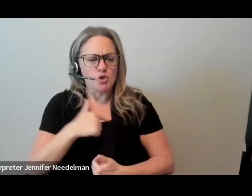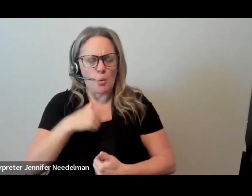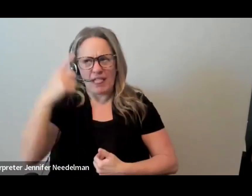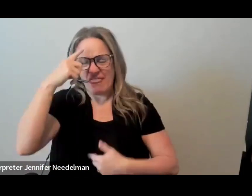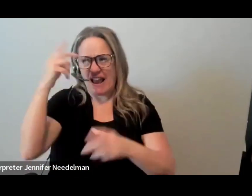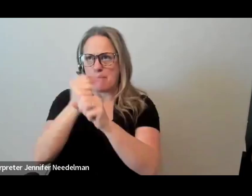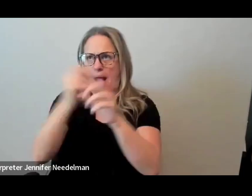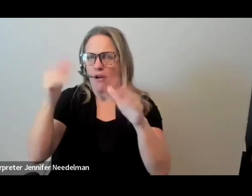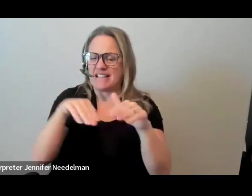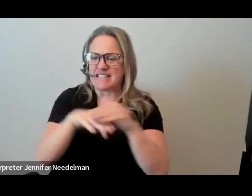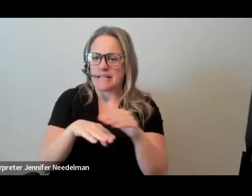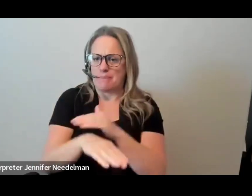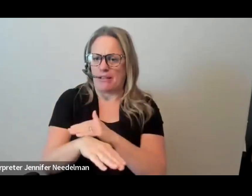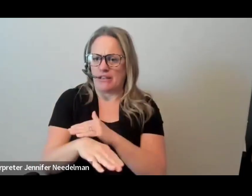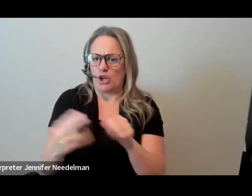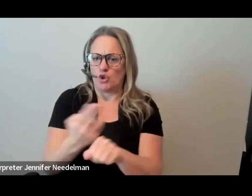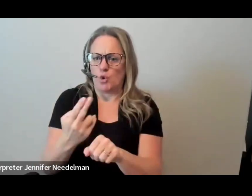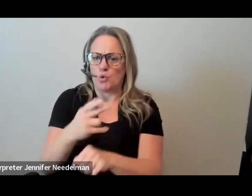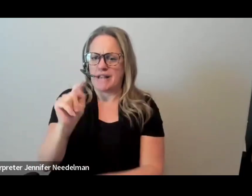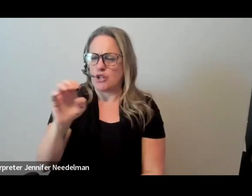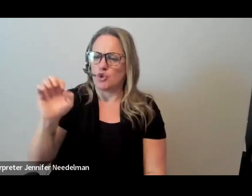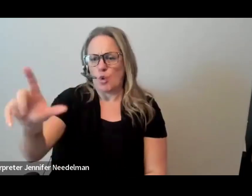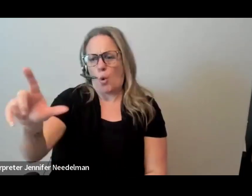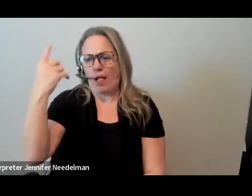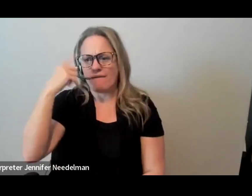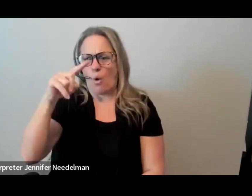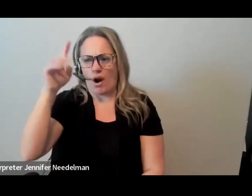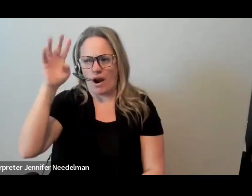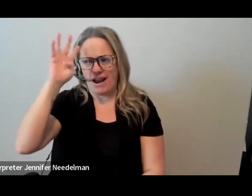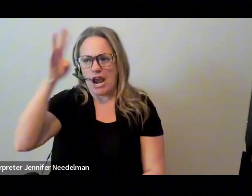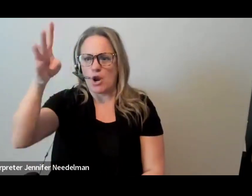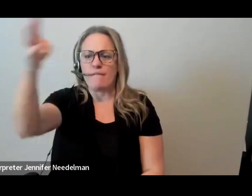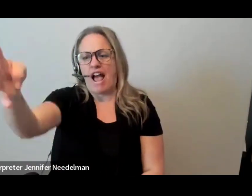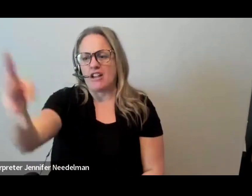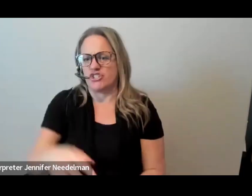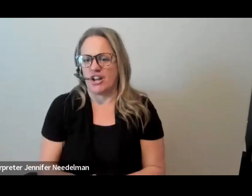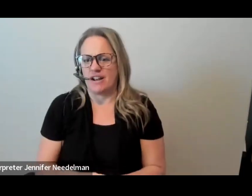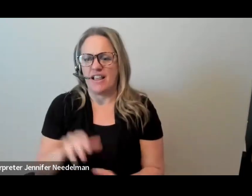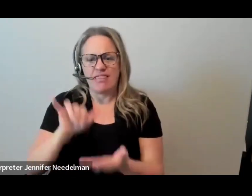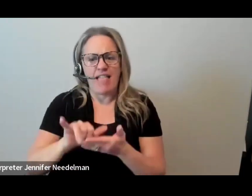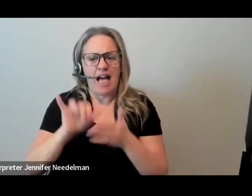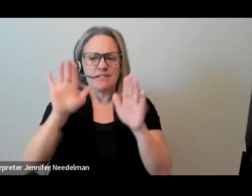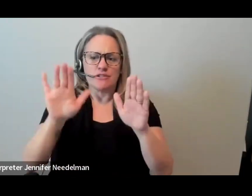as a tool for innovation? And I think that will be a great way to kick the job.